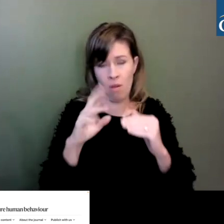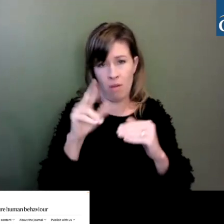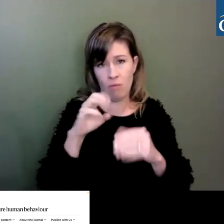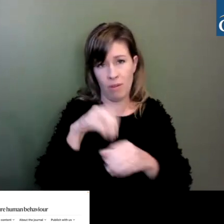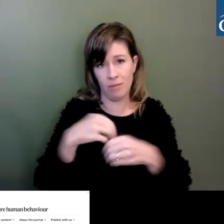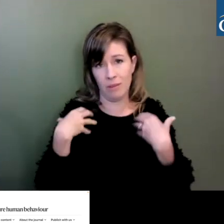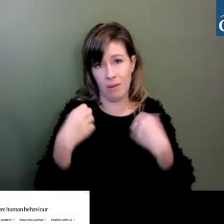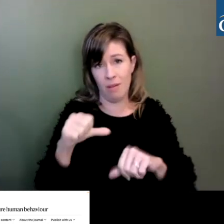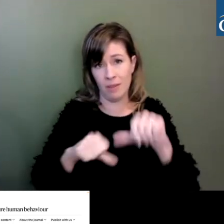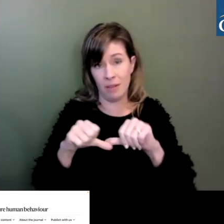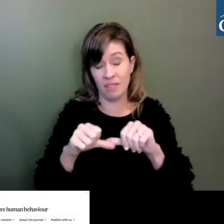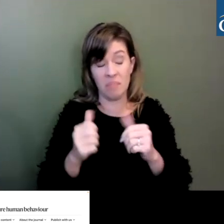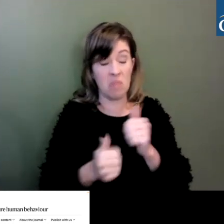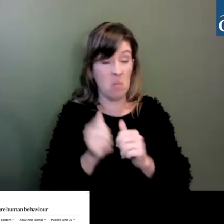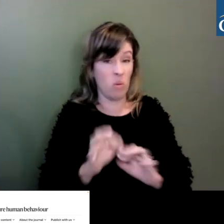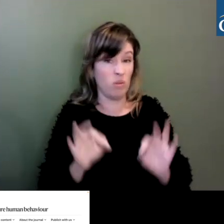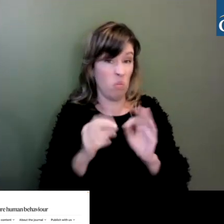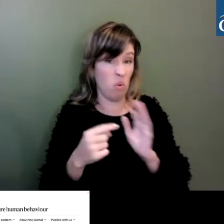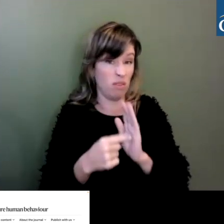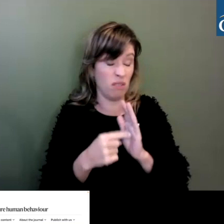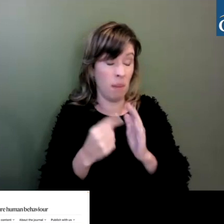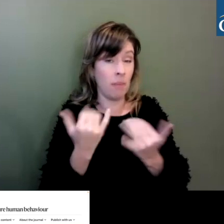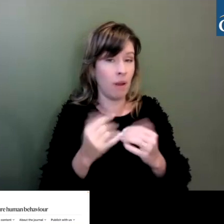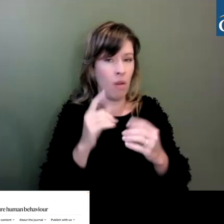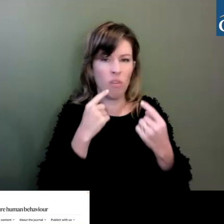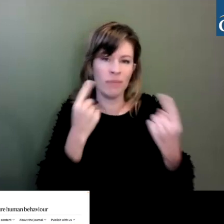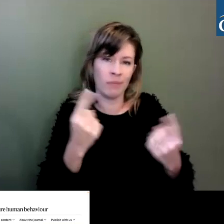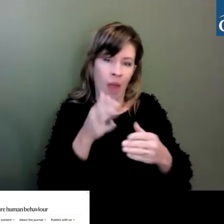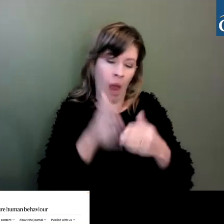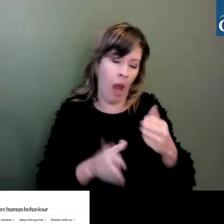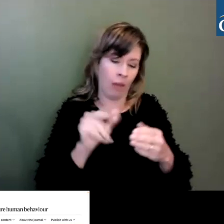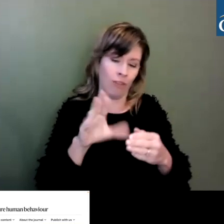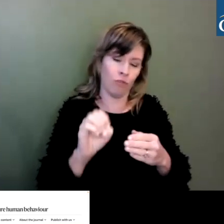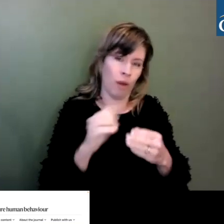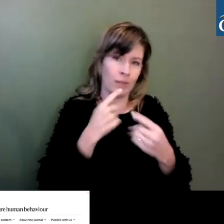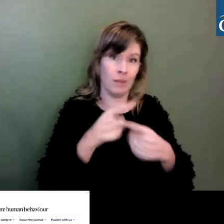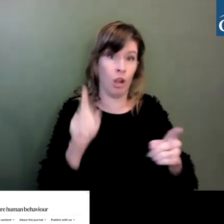most important contemporary example comes from the end of race declaration by former US President Bill Clinton.